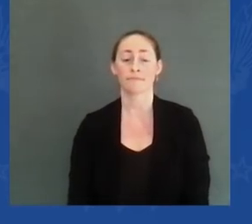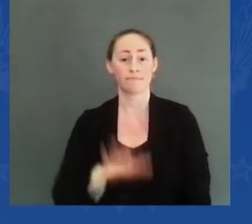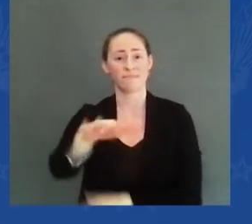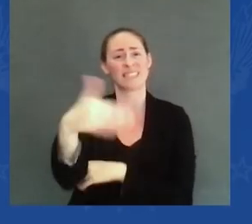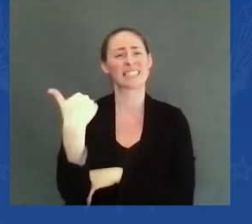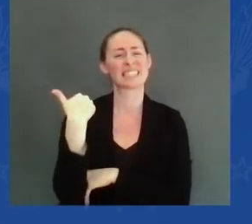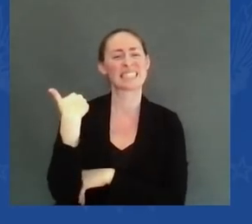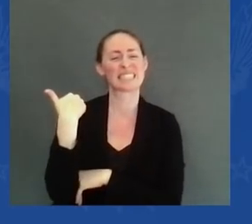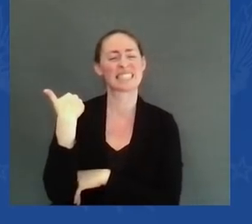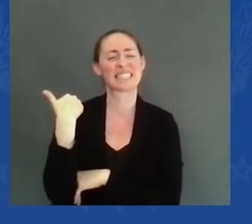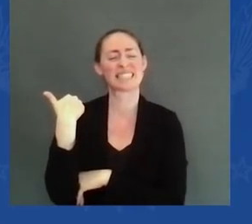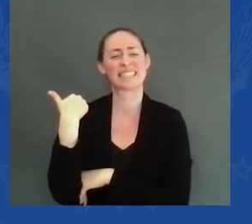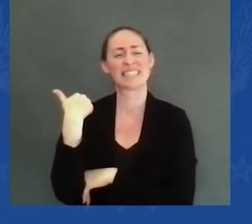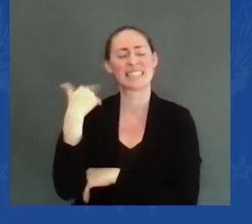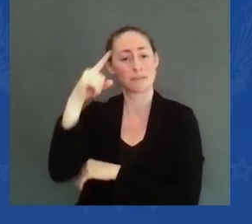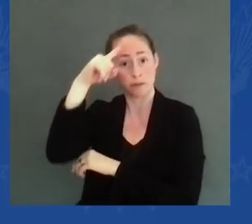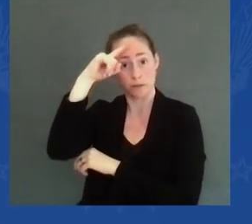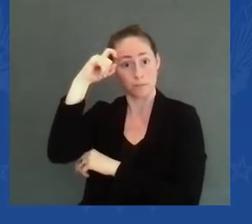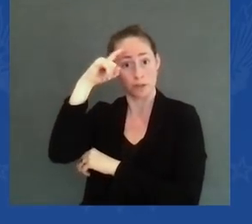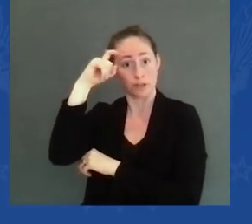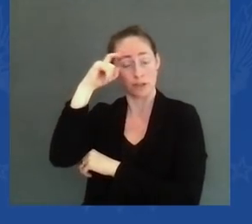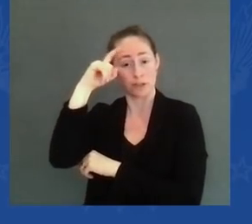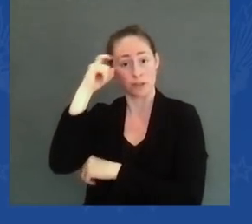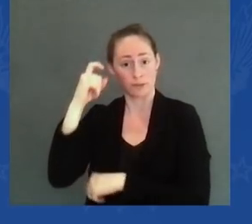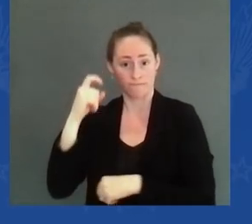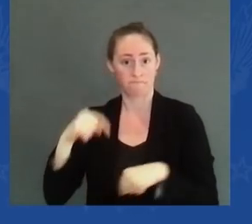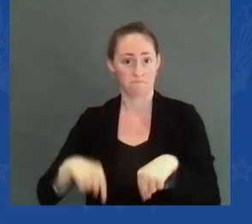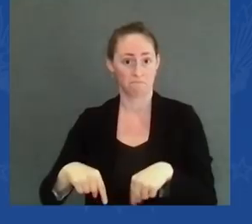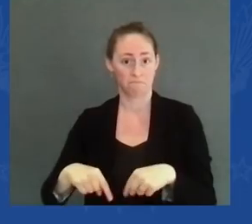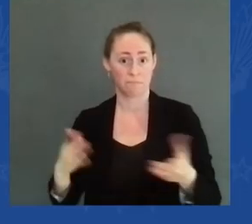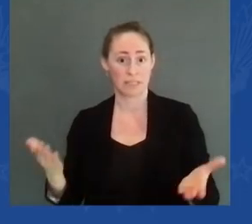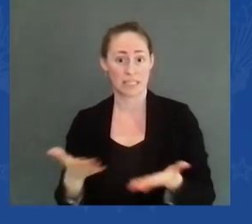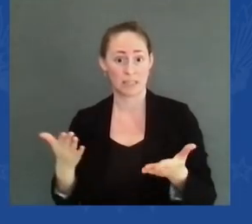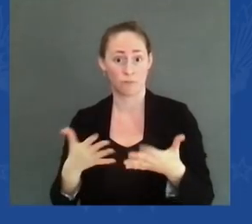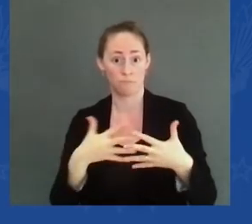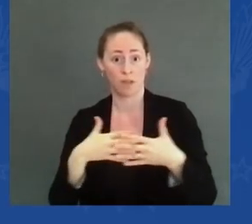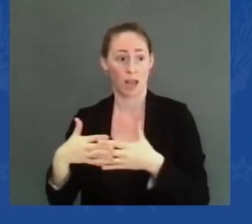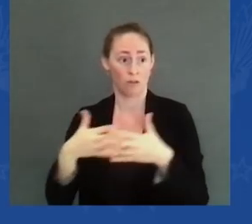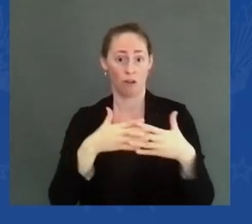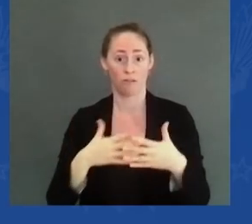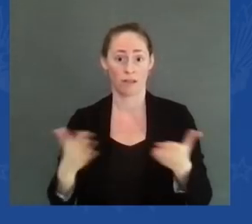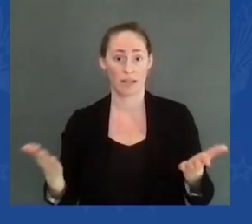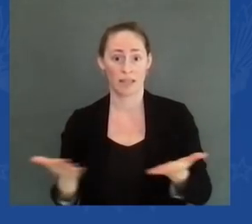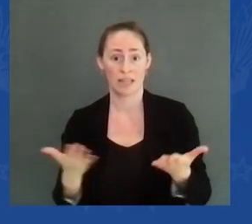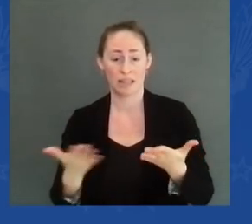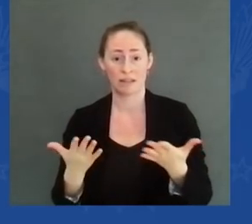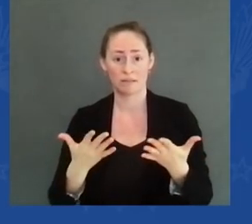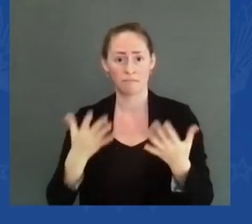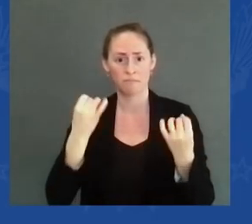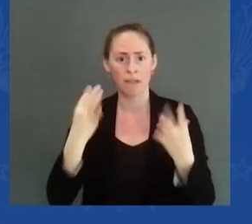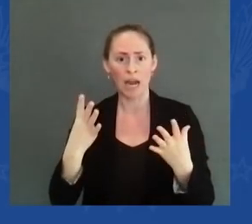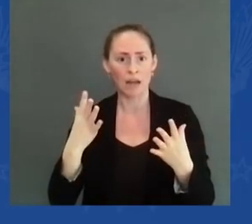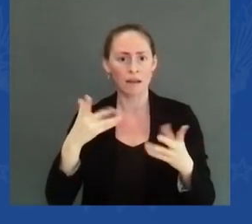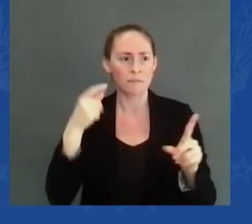Americans call home, have been struck by extreme weather. One in every three Americans has been victimized